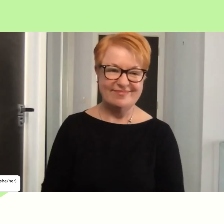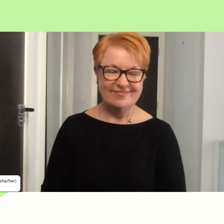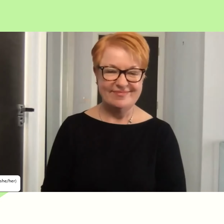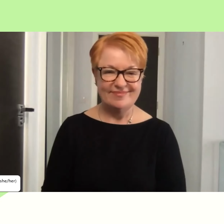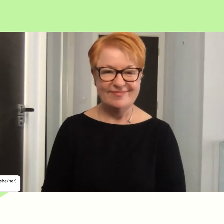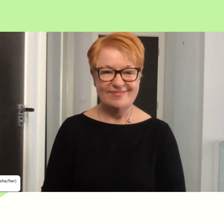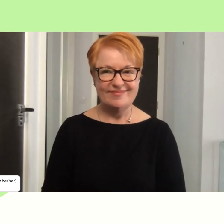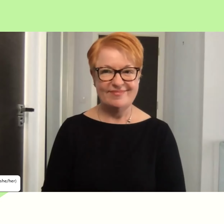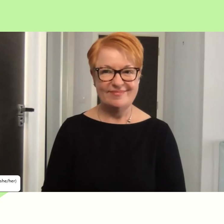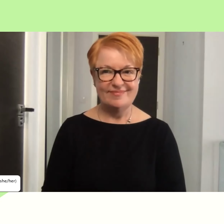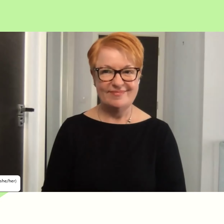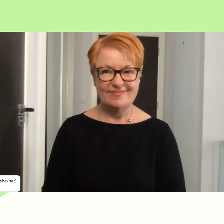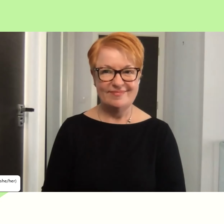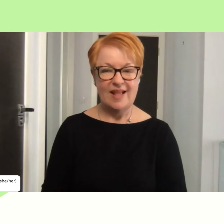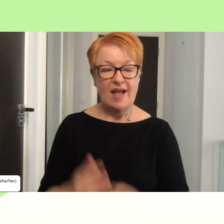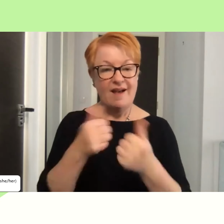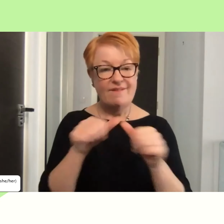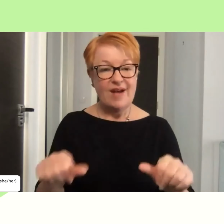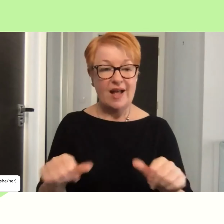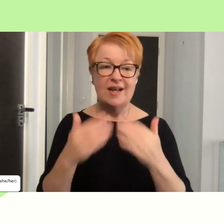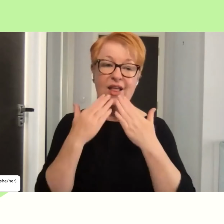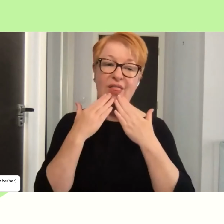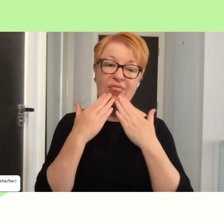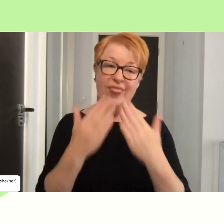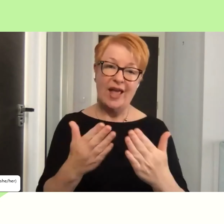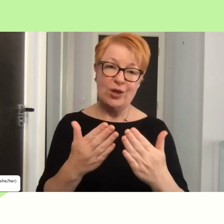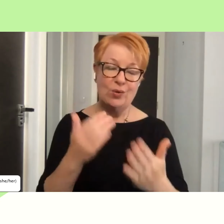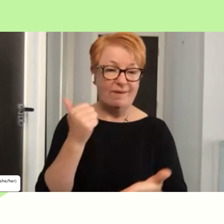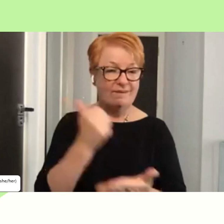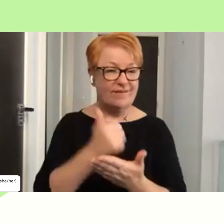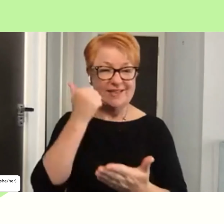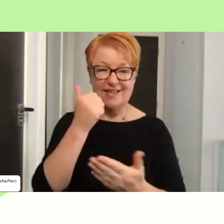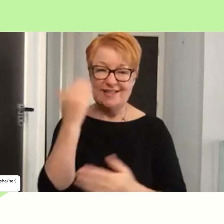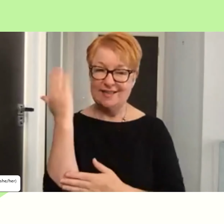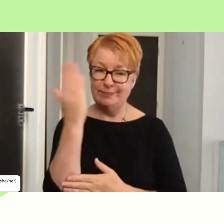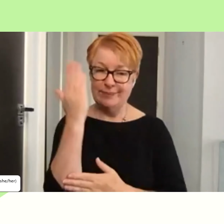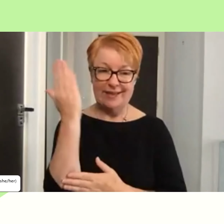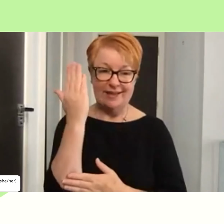And finally, another huge thank you to our amazing speakers, to the Arts Council England,